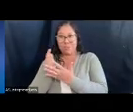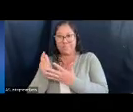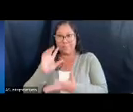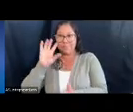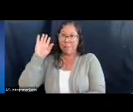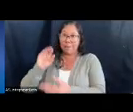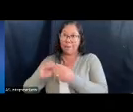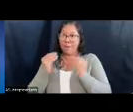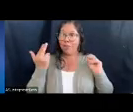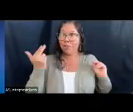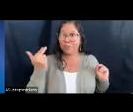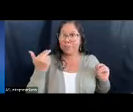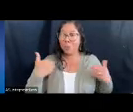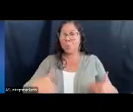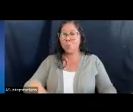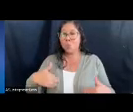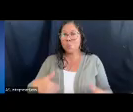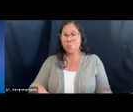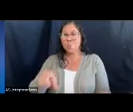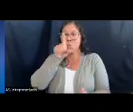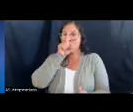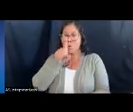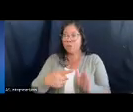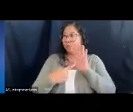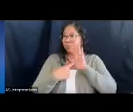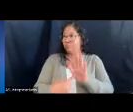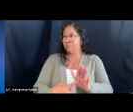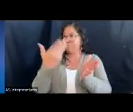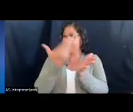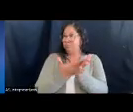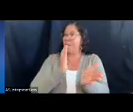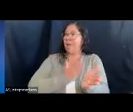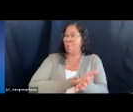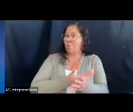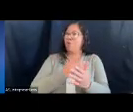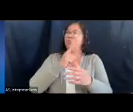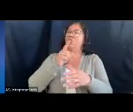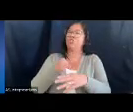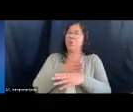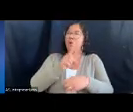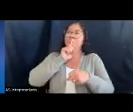milestone that reflects our shared commitment to this work. Um, as you know, these sessions have